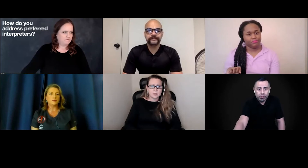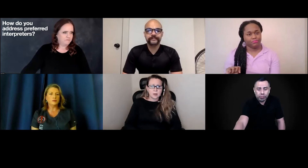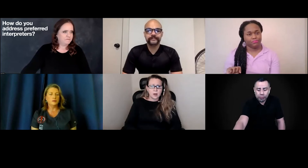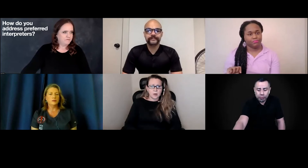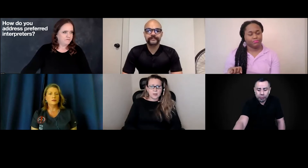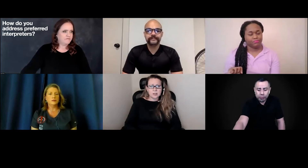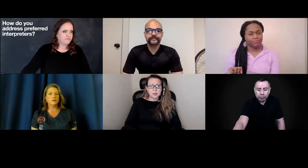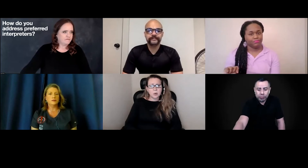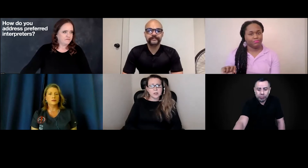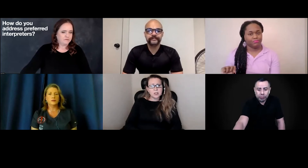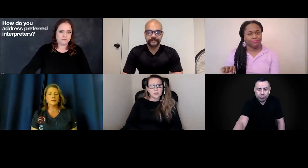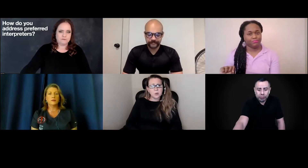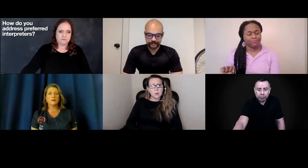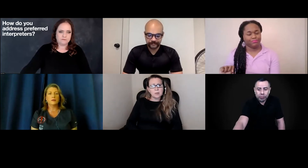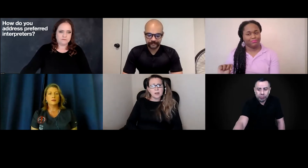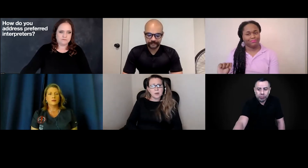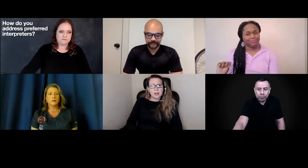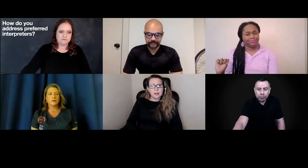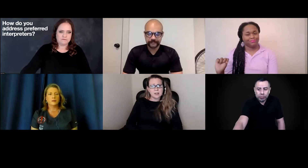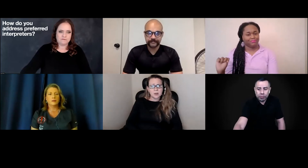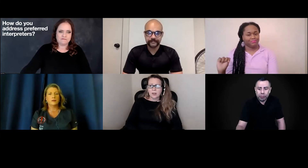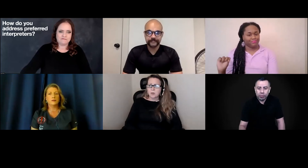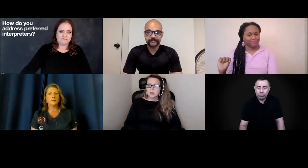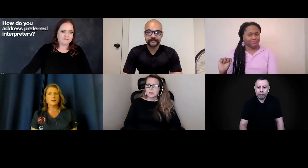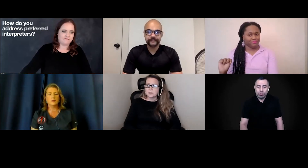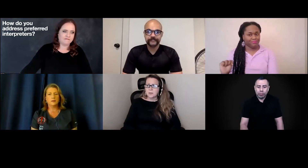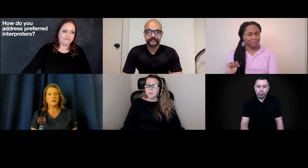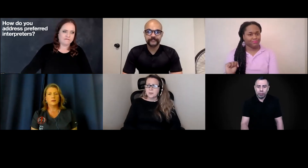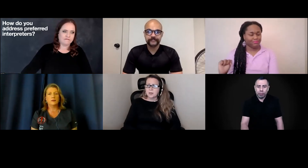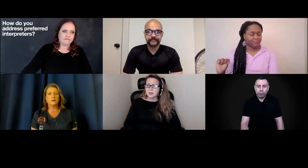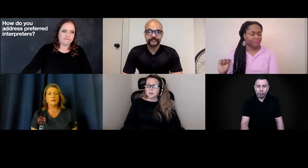All right there's the poll question. If you wouldn't mind answering that for us.